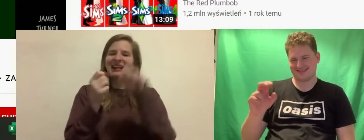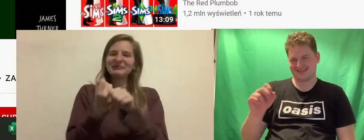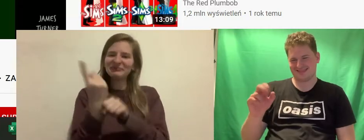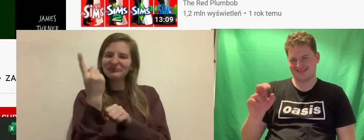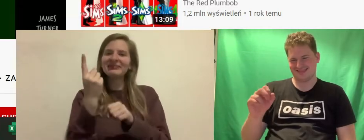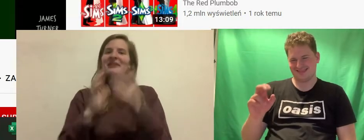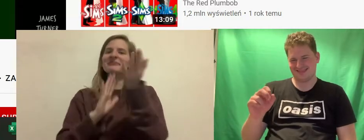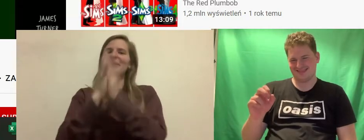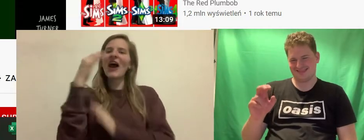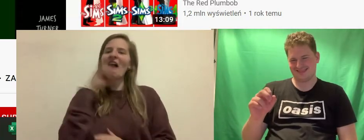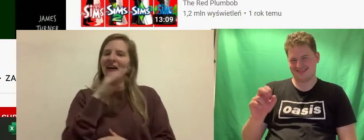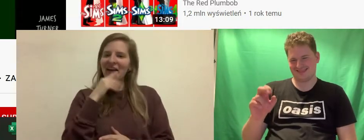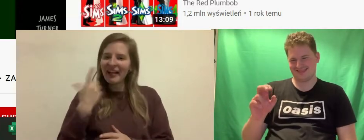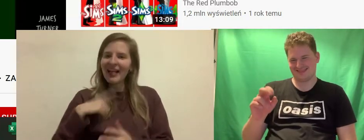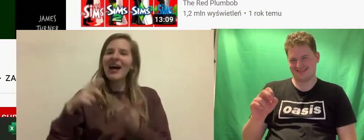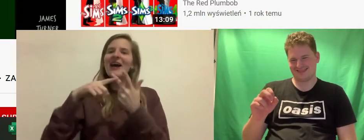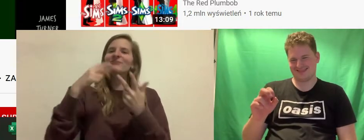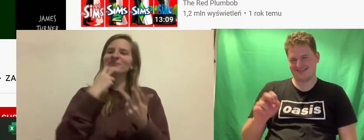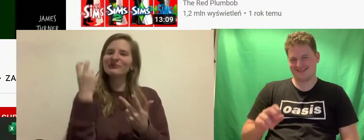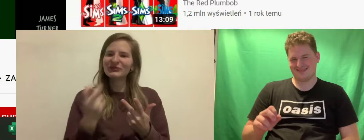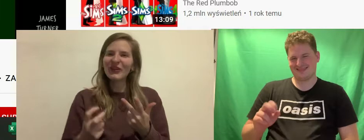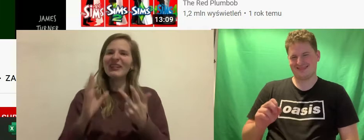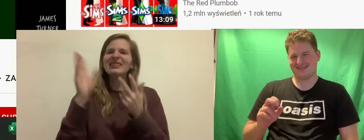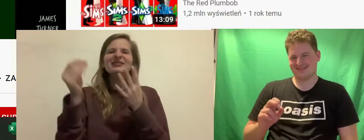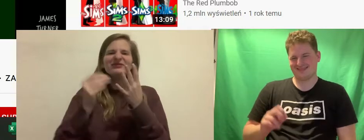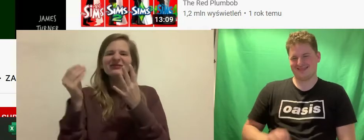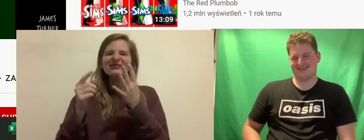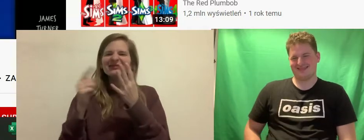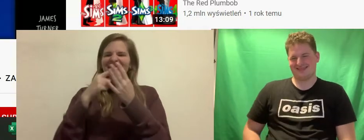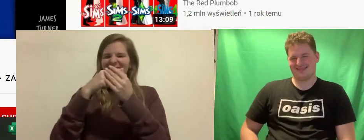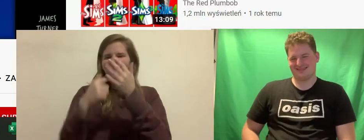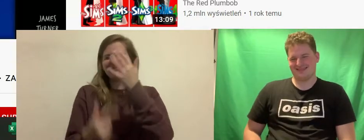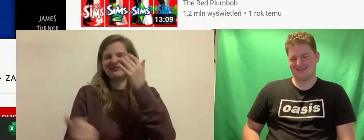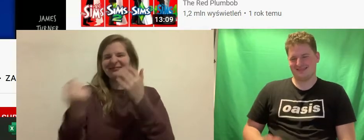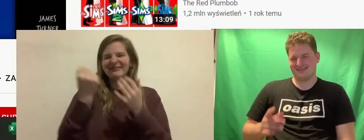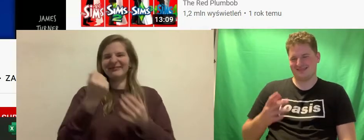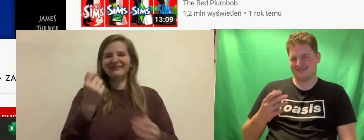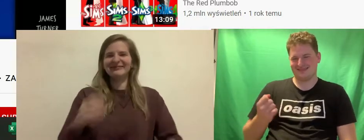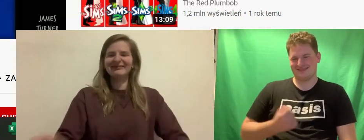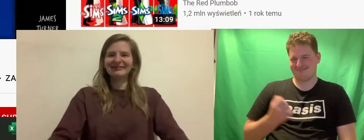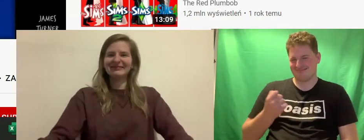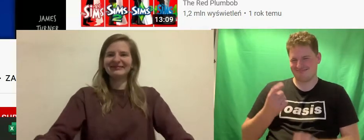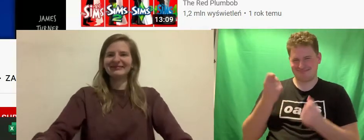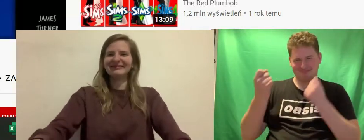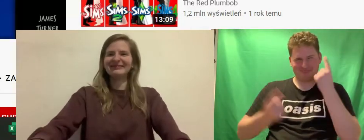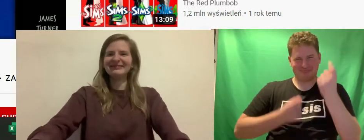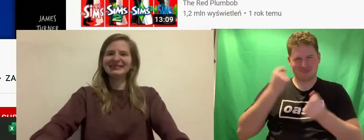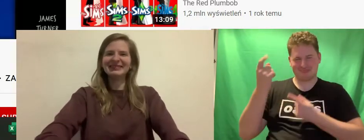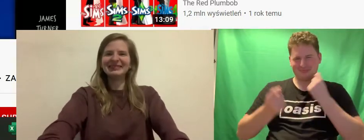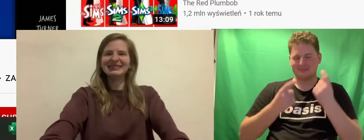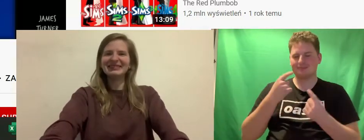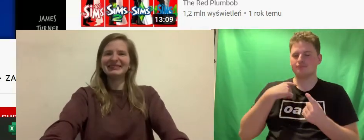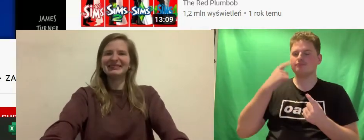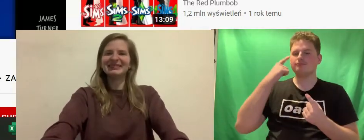K: what I remember is blue is drowning, red is fires, fillet is electric, and etc. a: we had a lot of stupid, fucked up ideas on how we are pleased about that ...